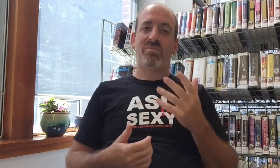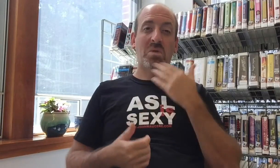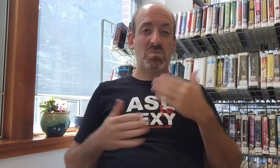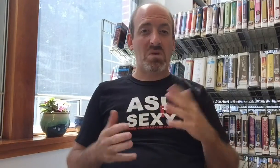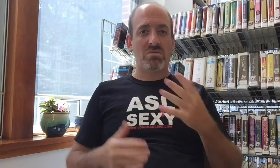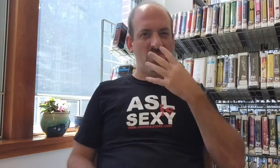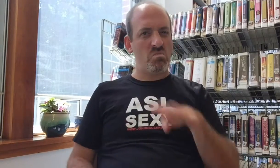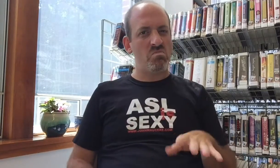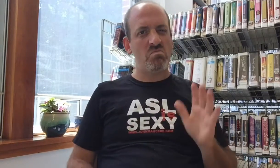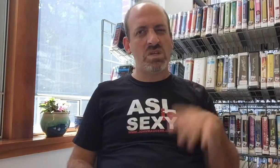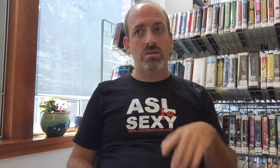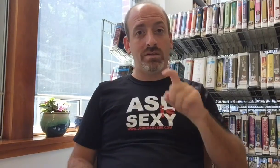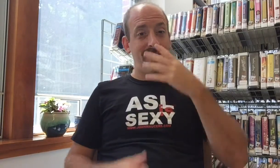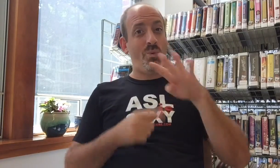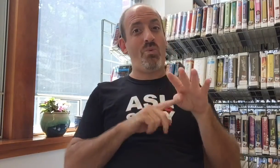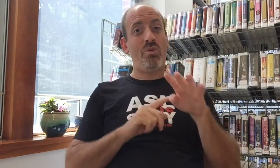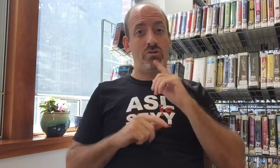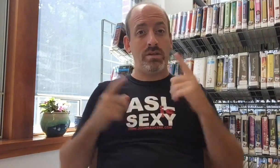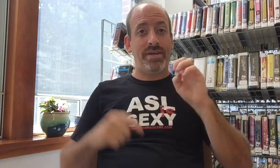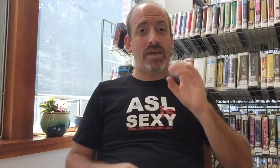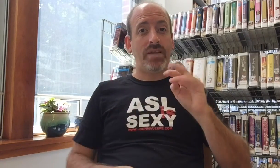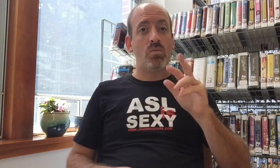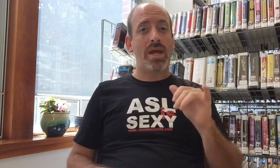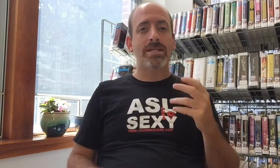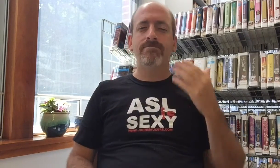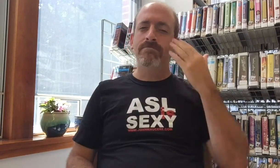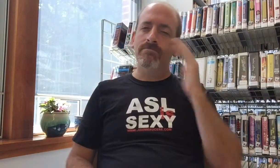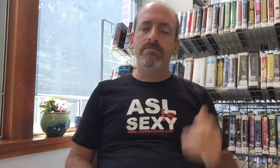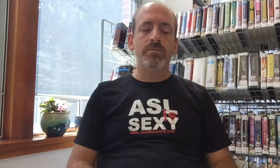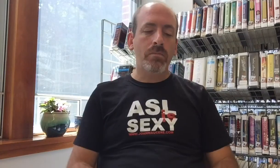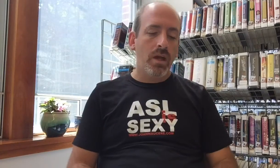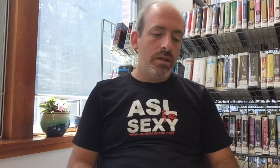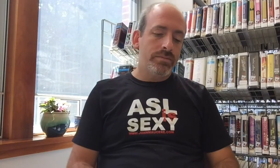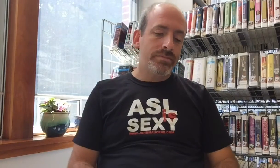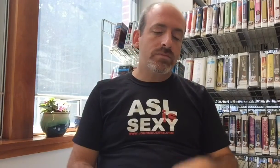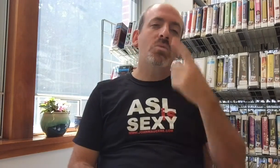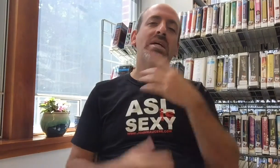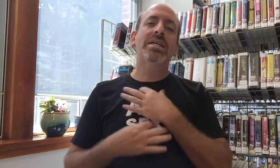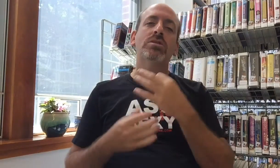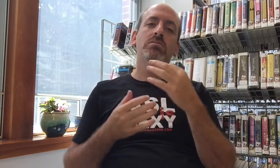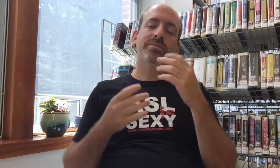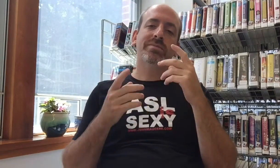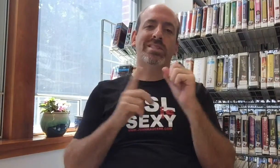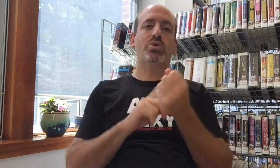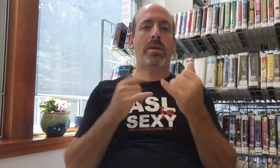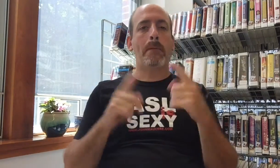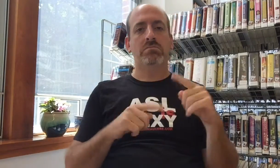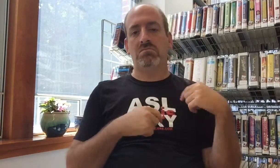I believe the best way is to ignore them. Would ignoring them be an effective way to go? I'm not quite sure about that. Here's an interesting situation (example) that happened recently.